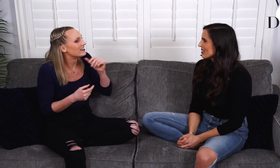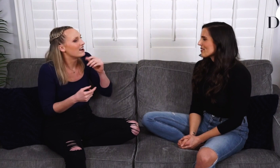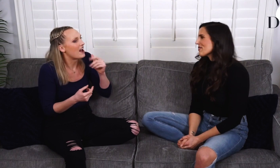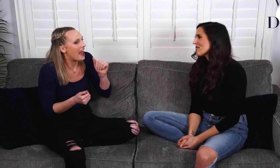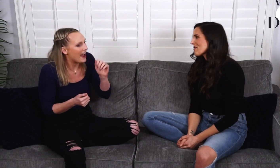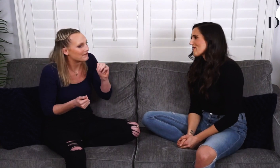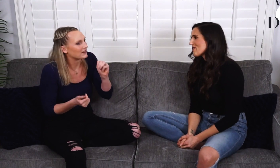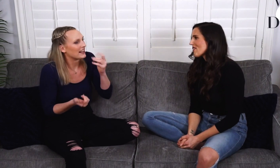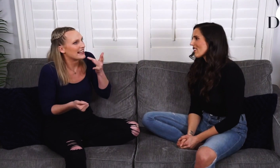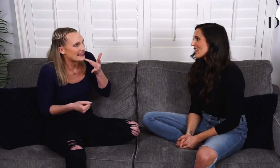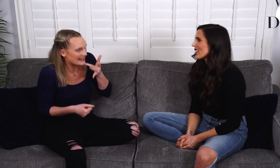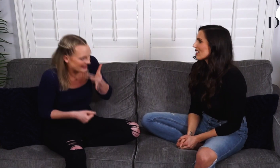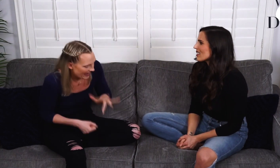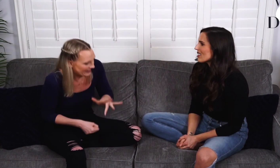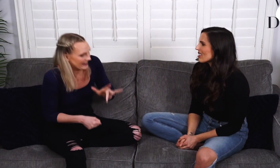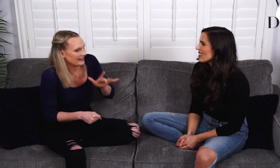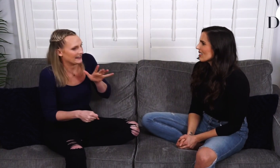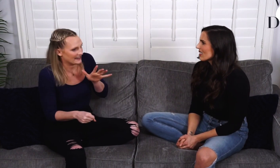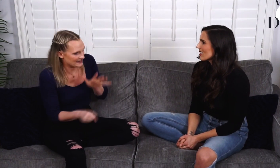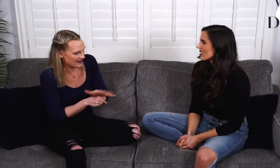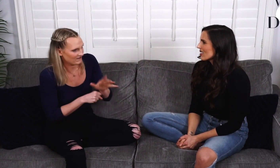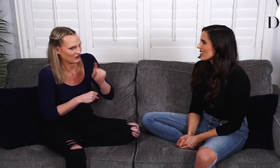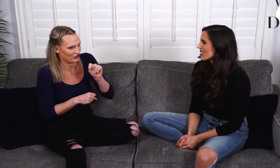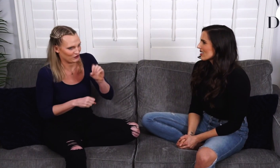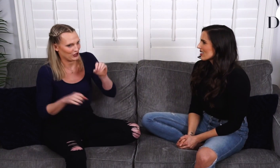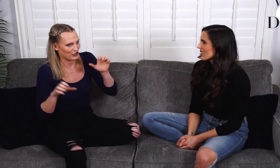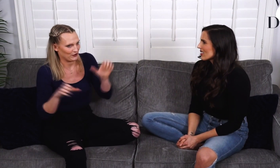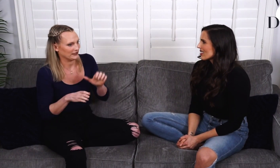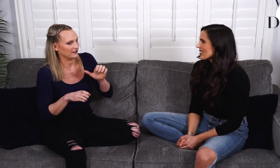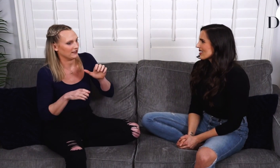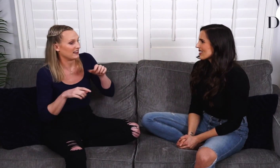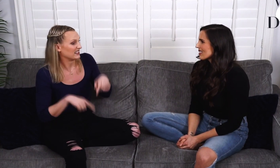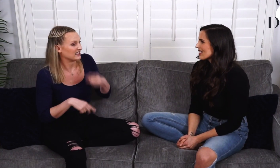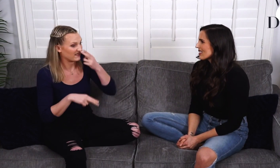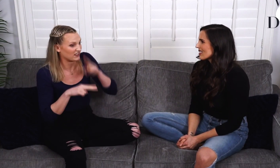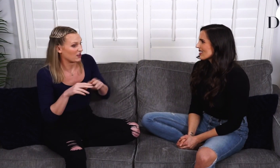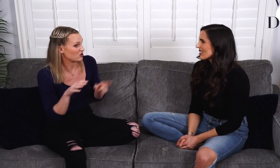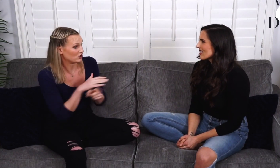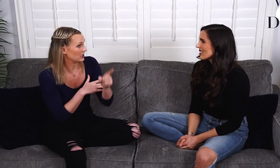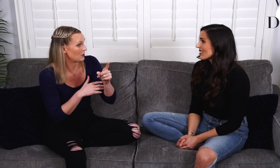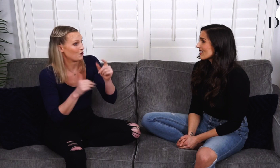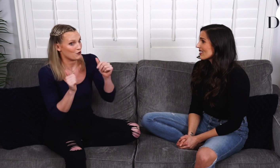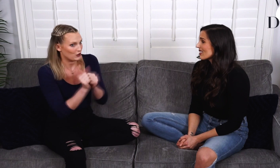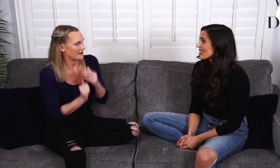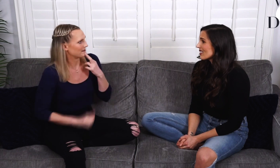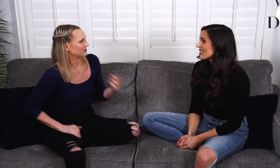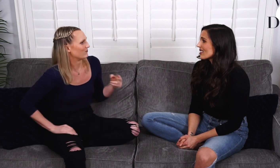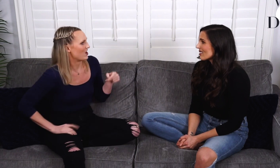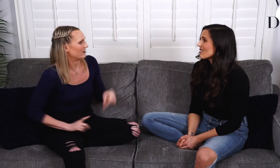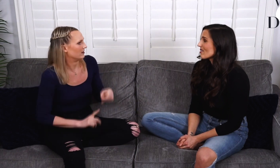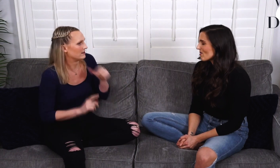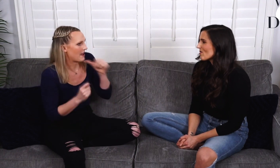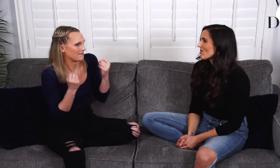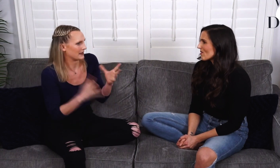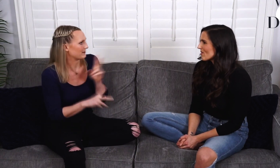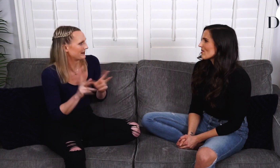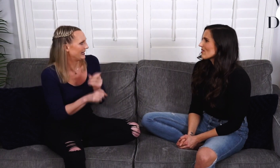I mean, I am just fortunate enough to do this fun journey with a best friend. Not many people get